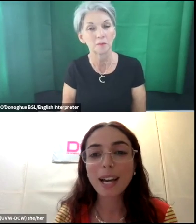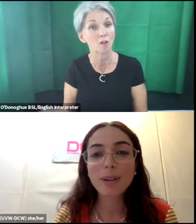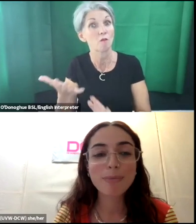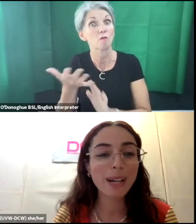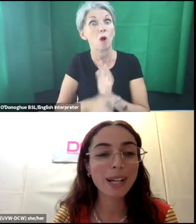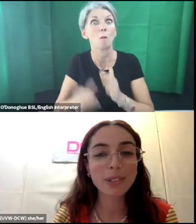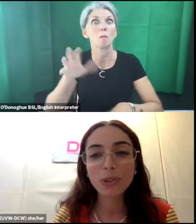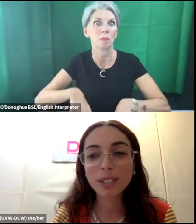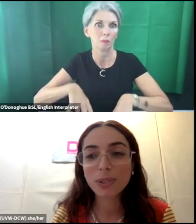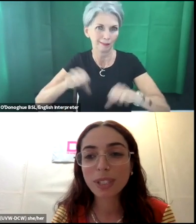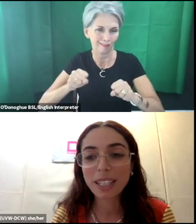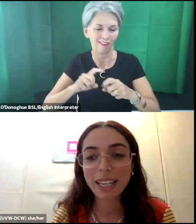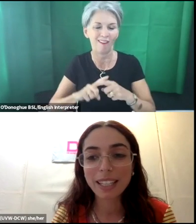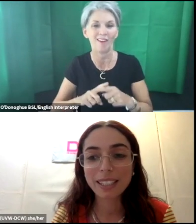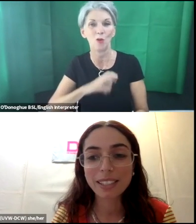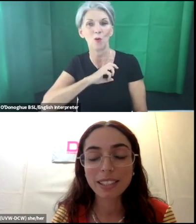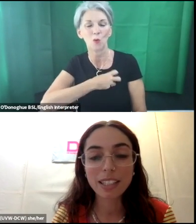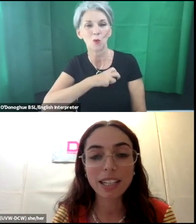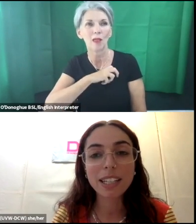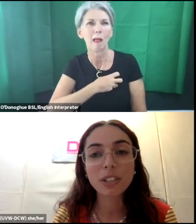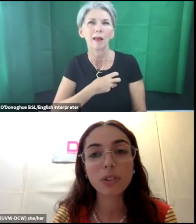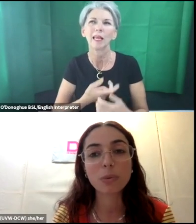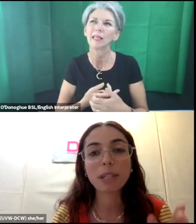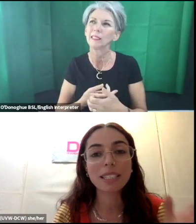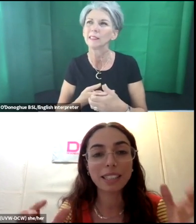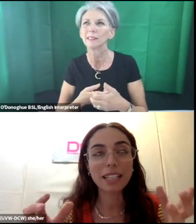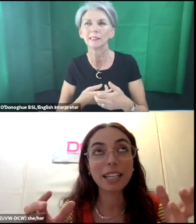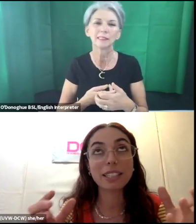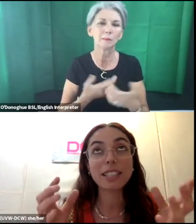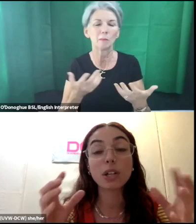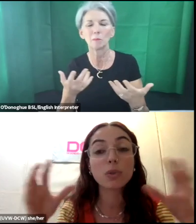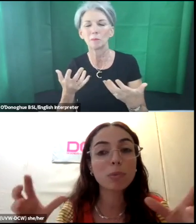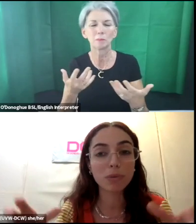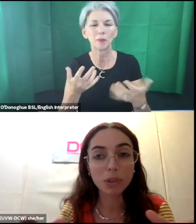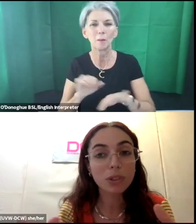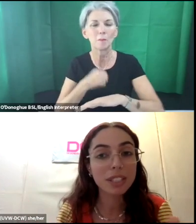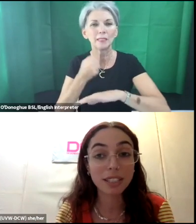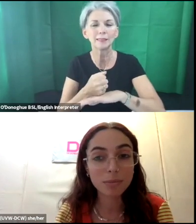A Trade Union is- so basically it's a group of workers that come